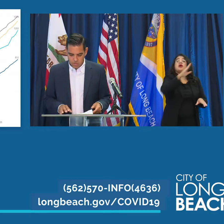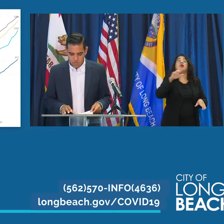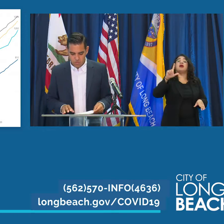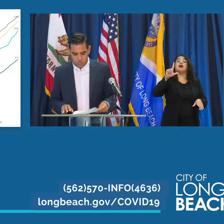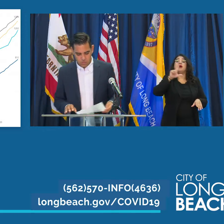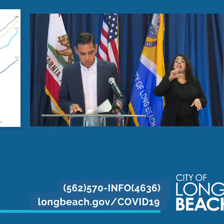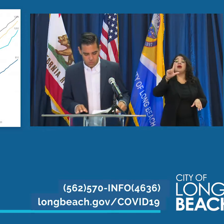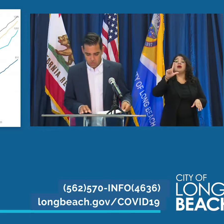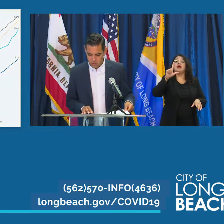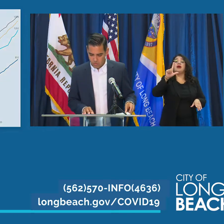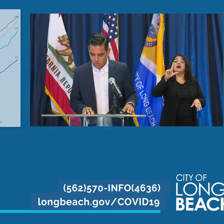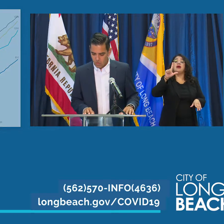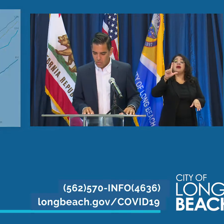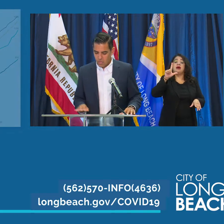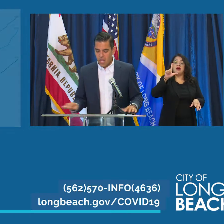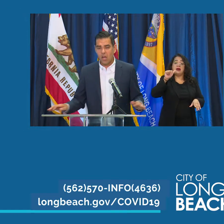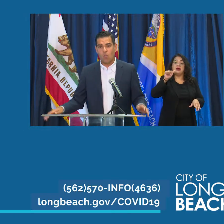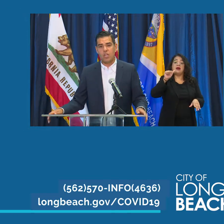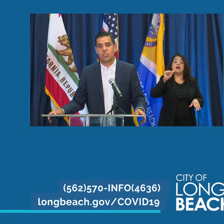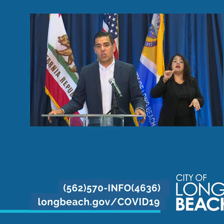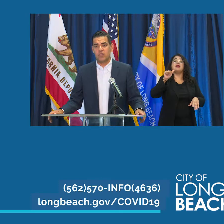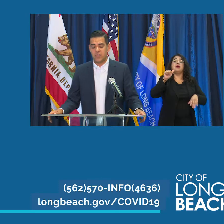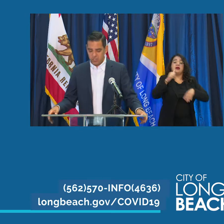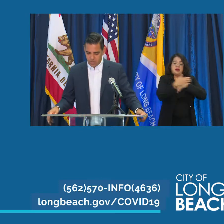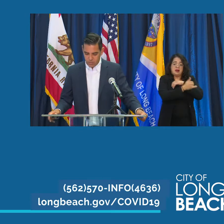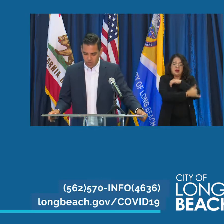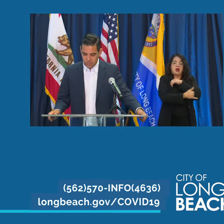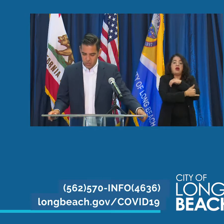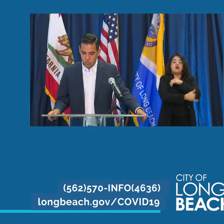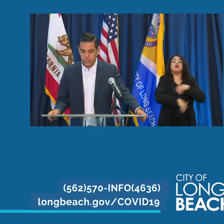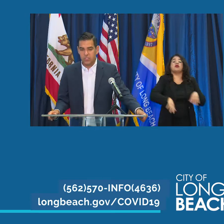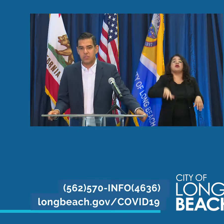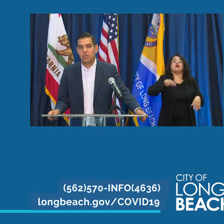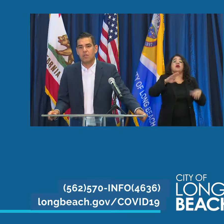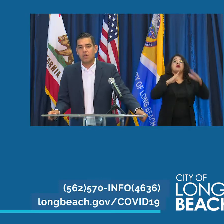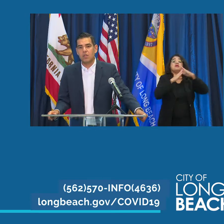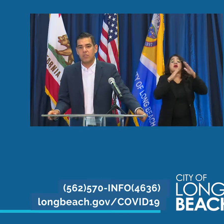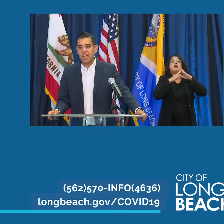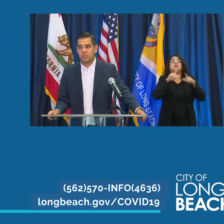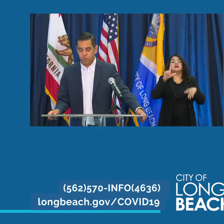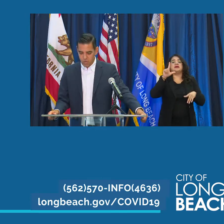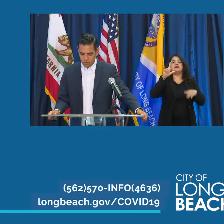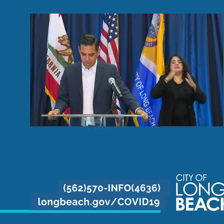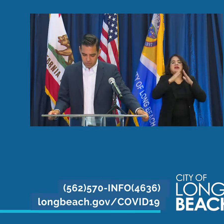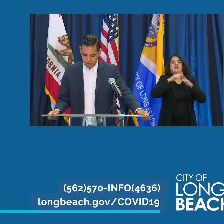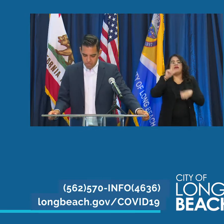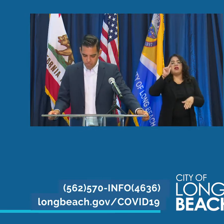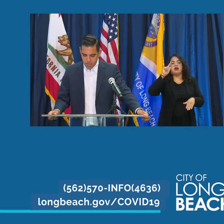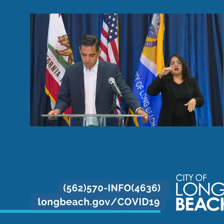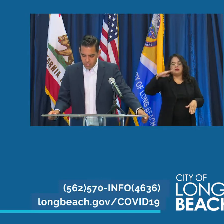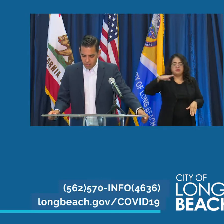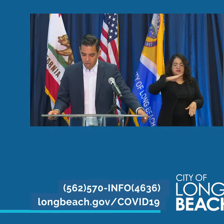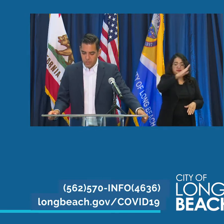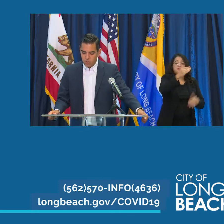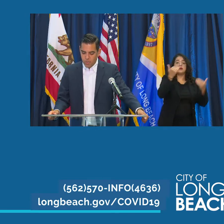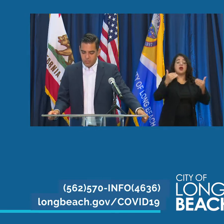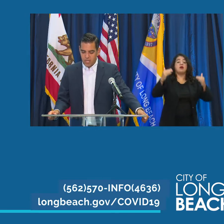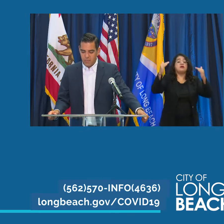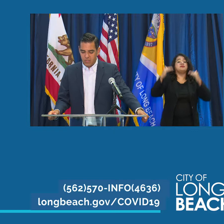I want to show you this next image also, which is deaths per a hundred thousand. Long Beach is represented by the